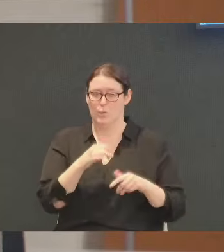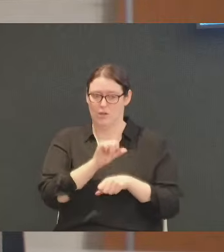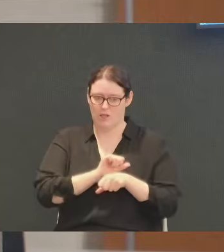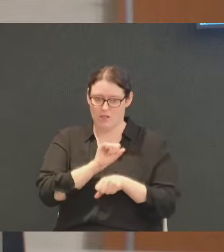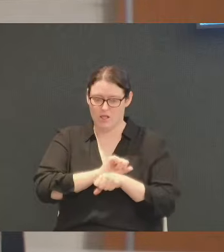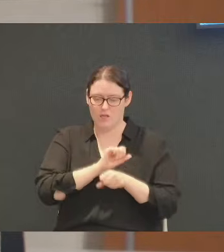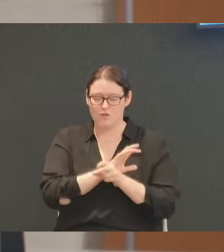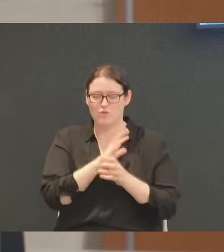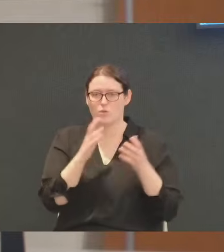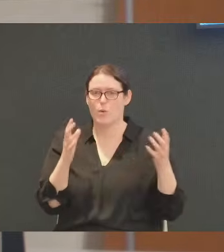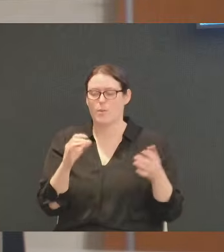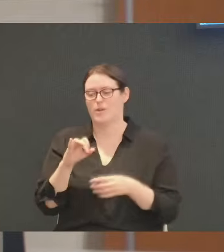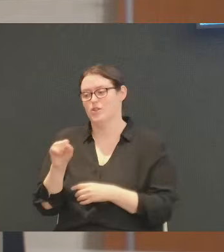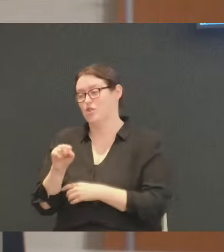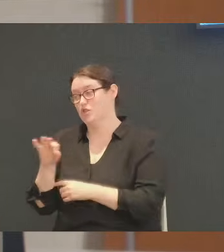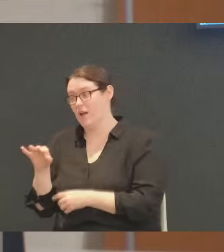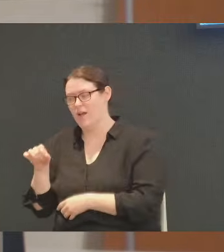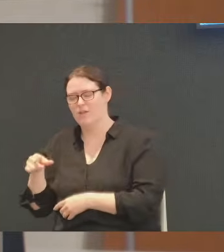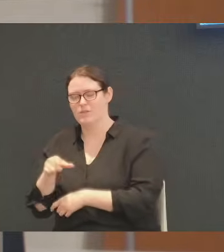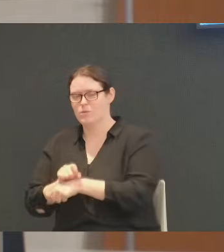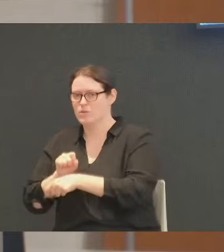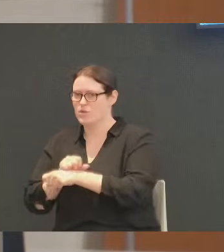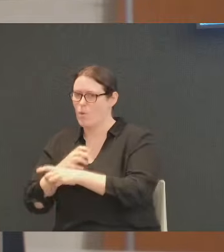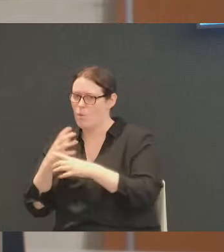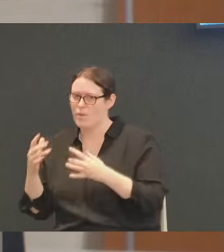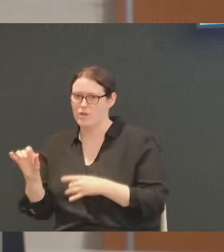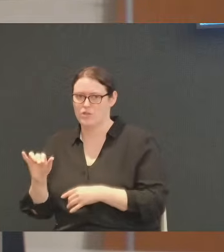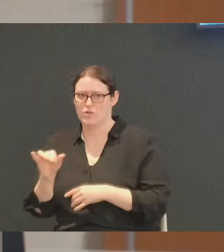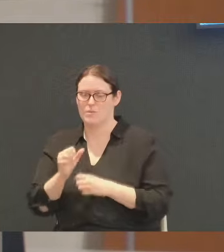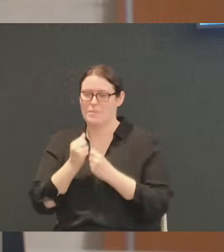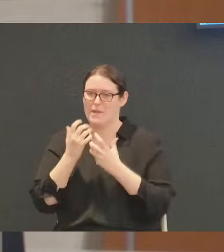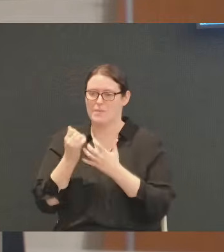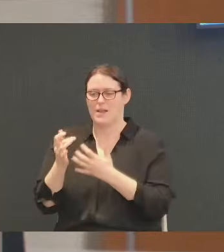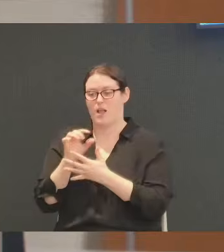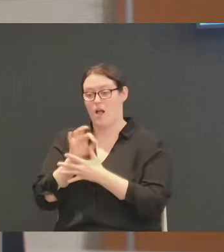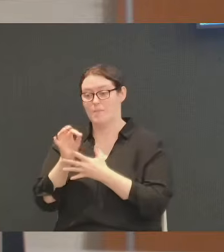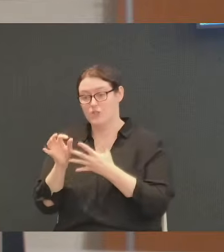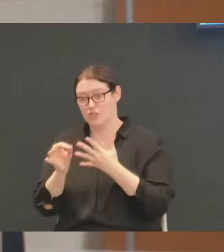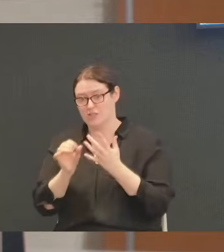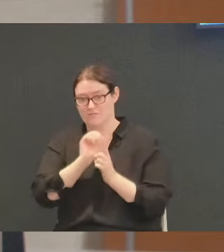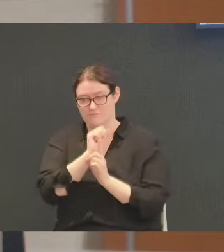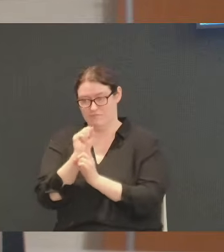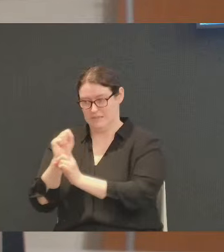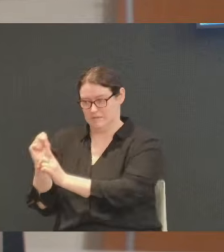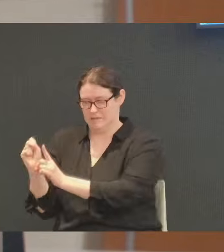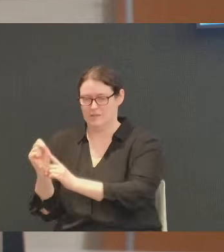uh, Jeff Aluotto's put a lot of work in. We've got a lot of scenarios on the agenda later on